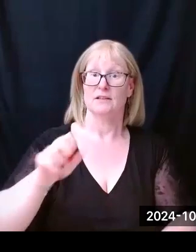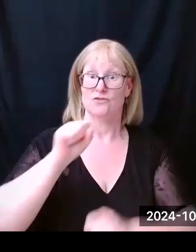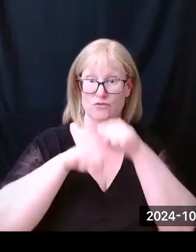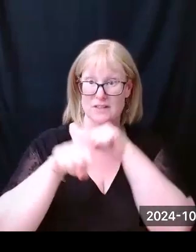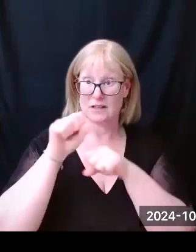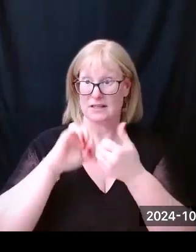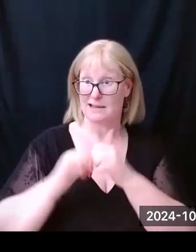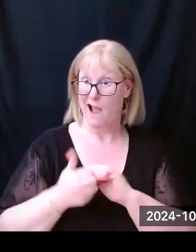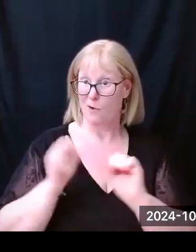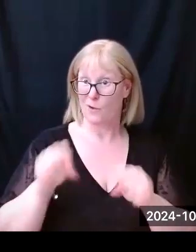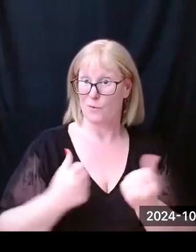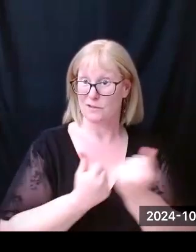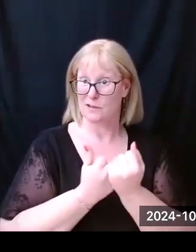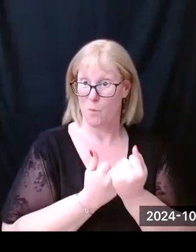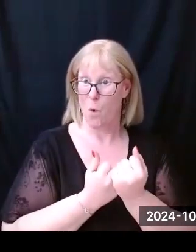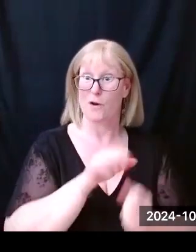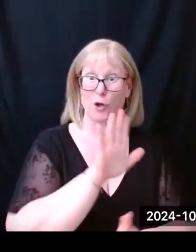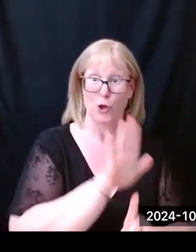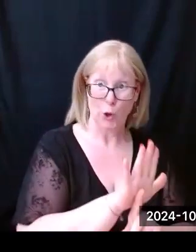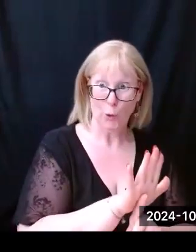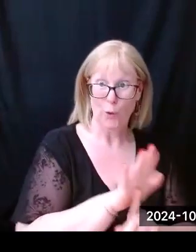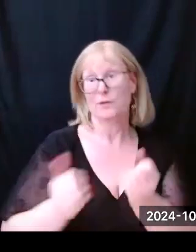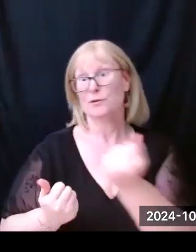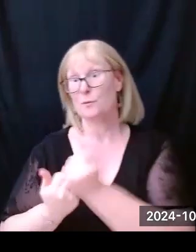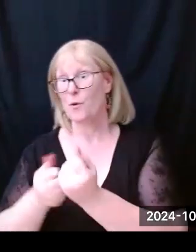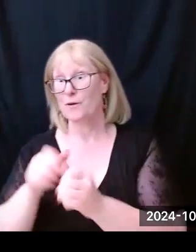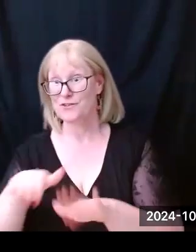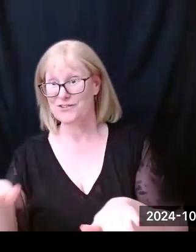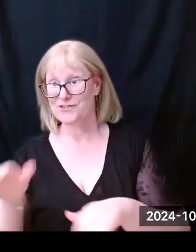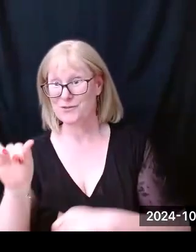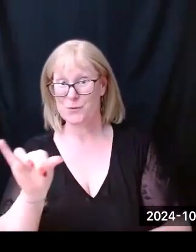So resilience is a fancy term, but what it means is how you